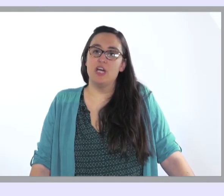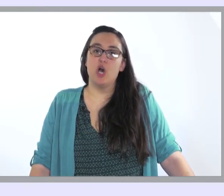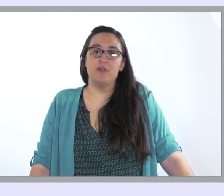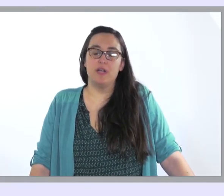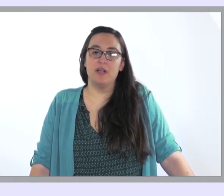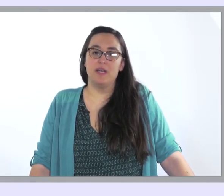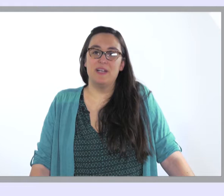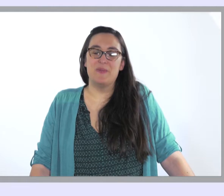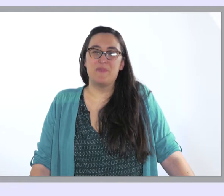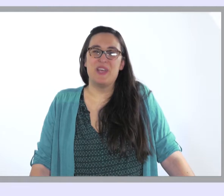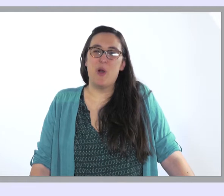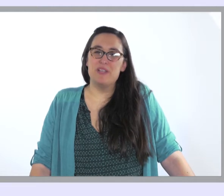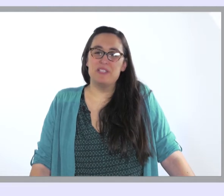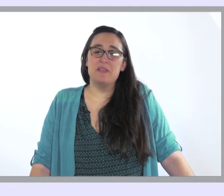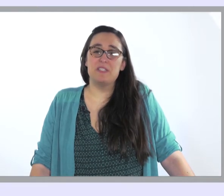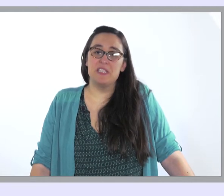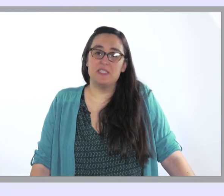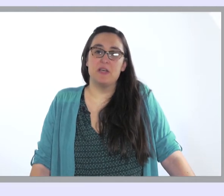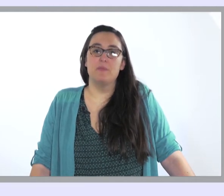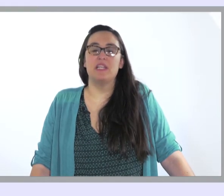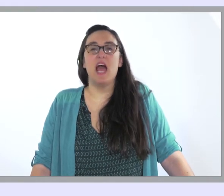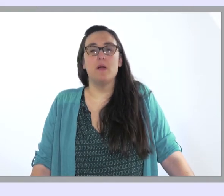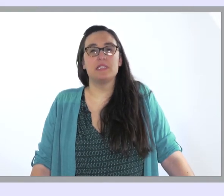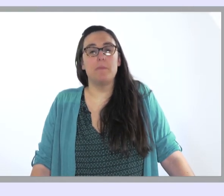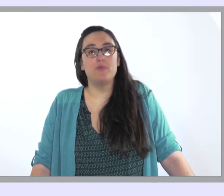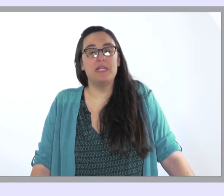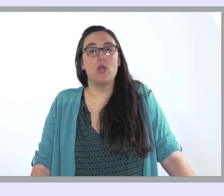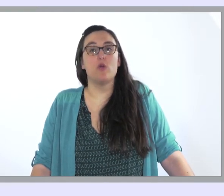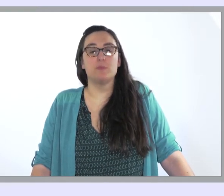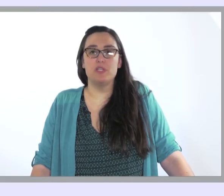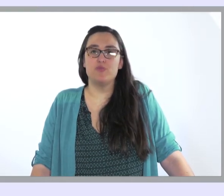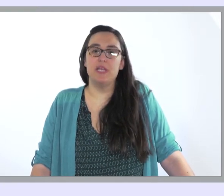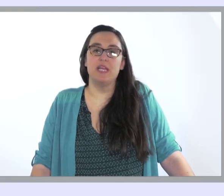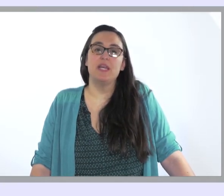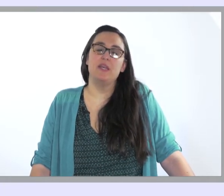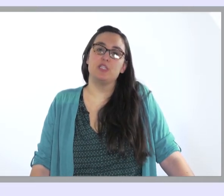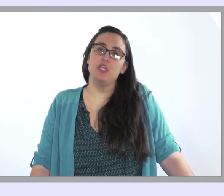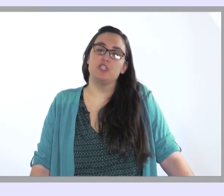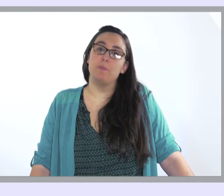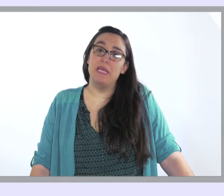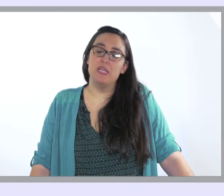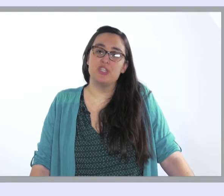Another alternative system that helps lipreading or speech reading is Cued Speech,